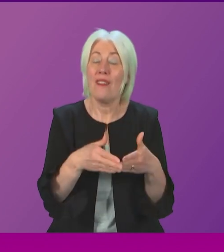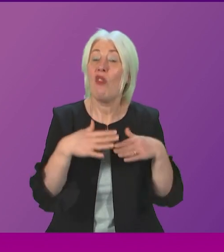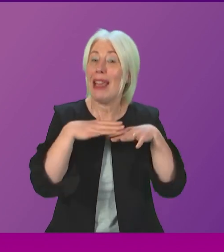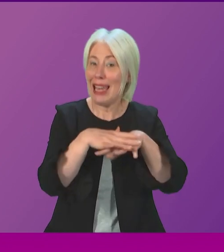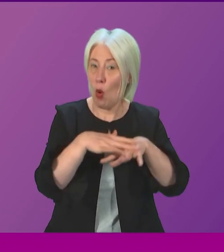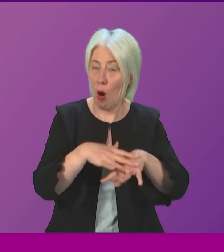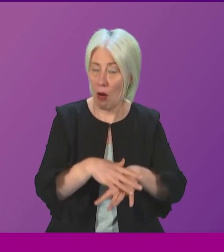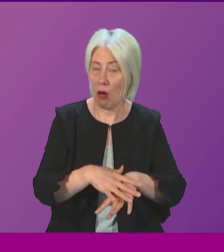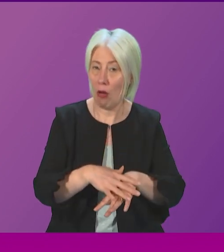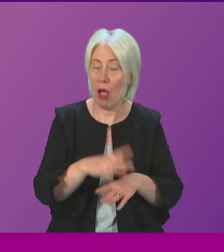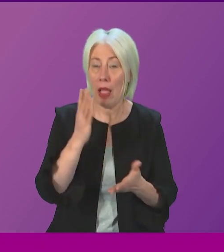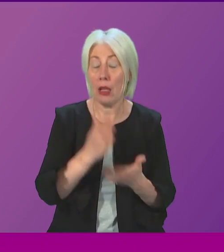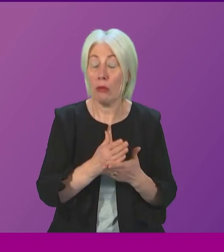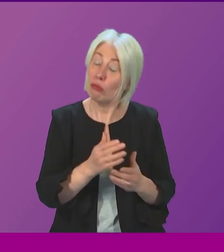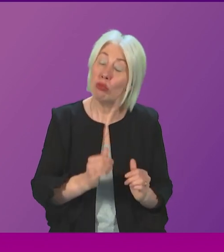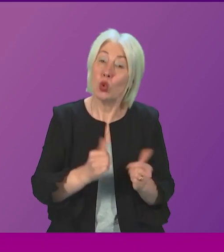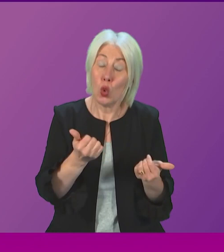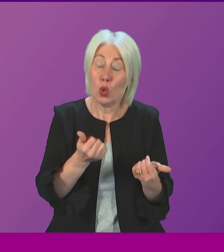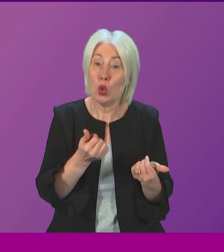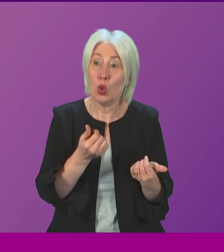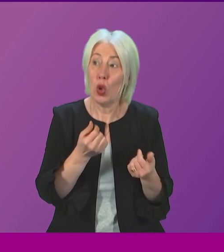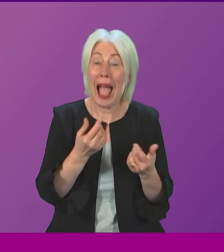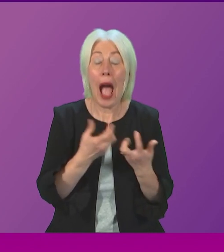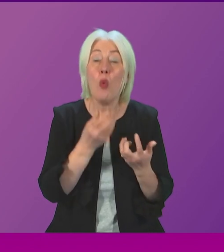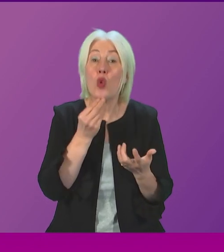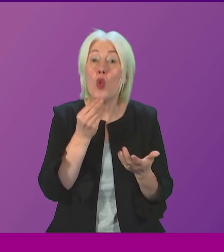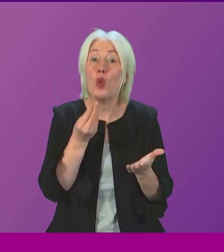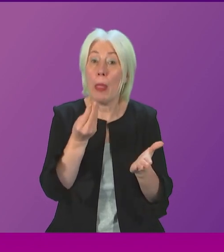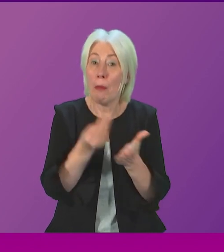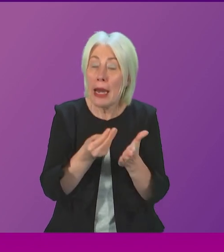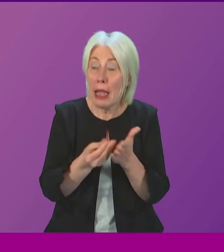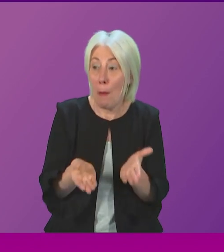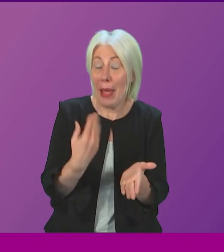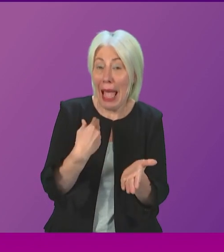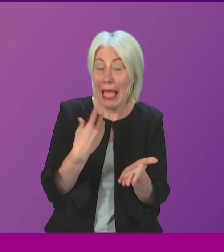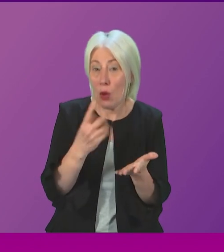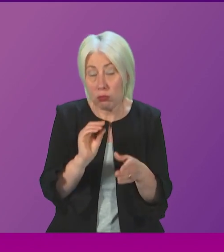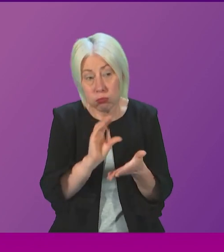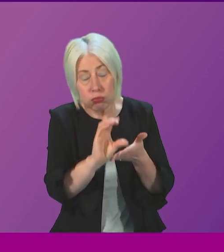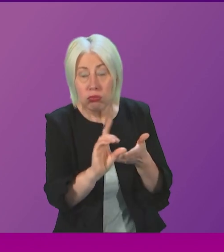There is a legitimate goal around the use of those deductions, but I think that the